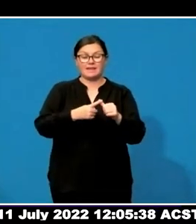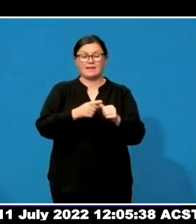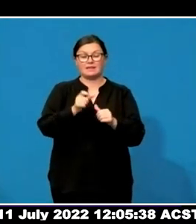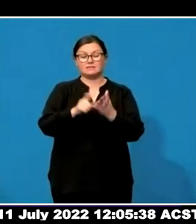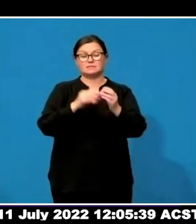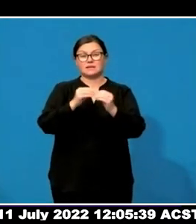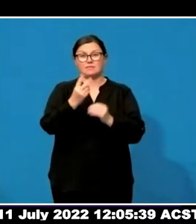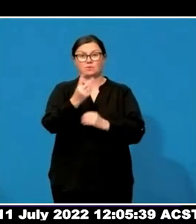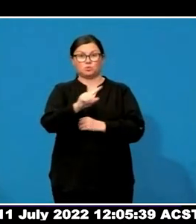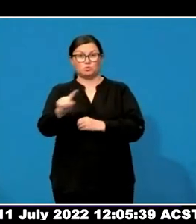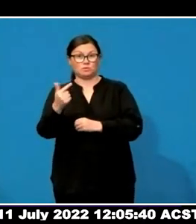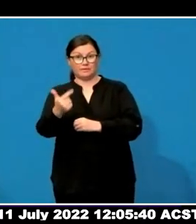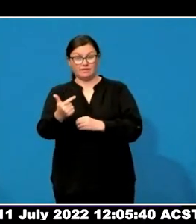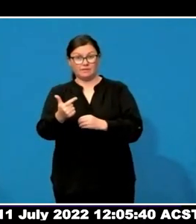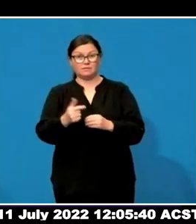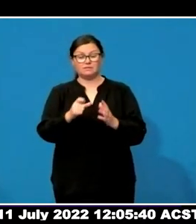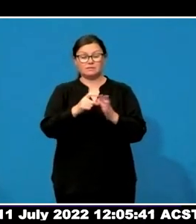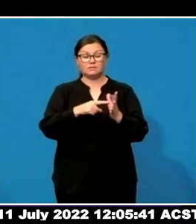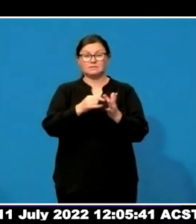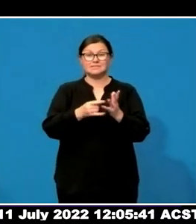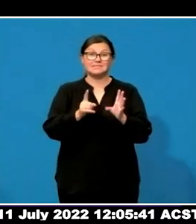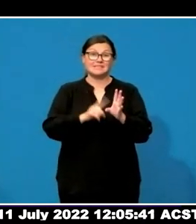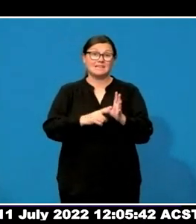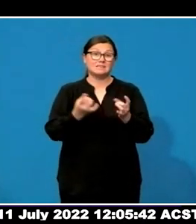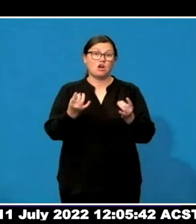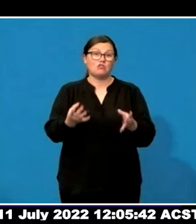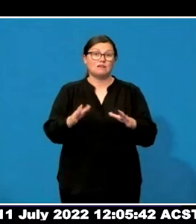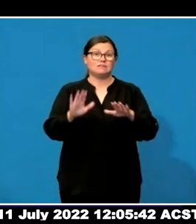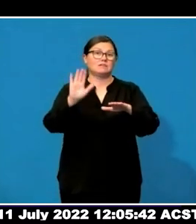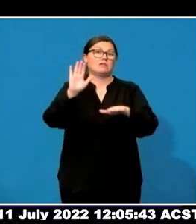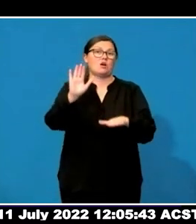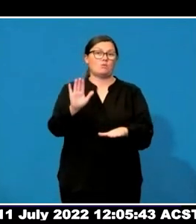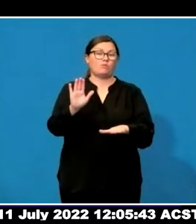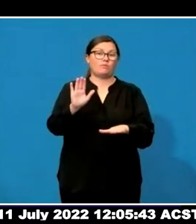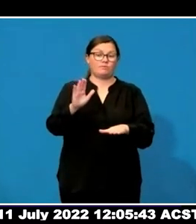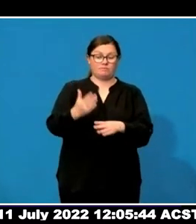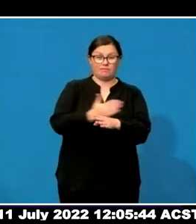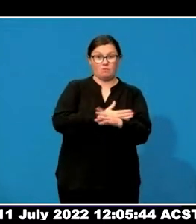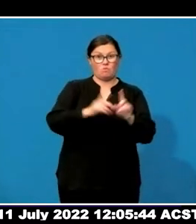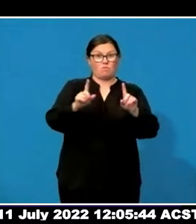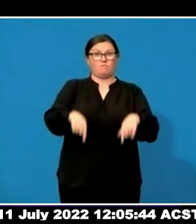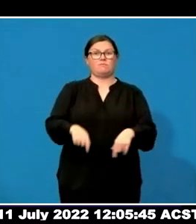Daisy has already taken an oath prior to the commencement of her evidence.